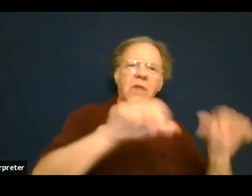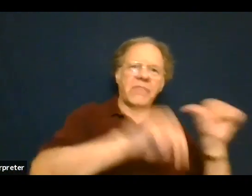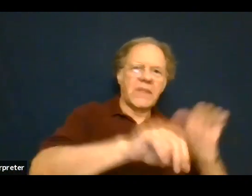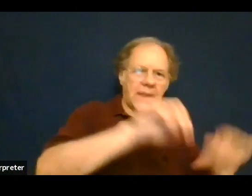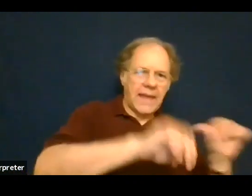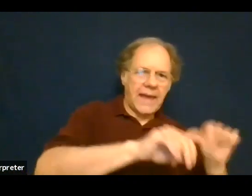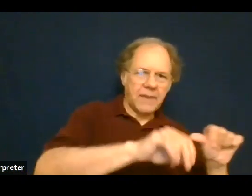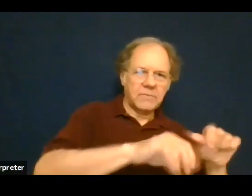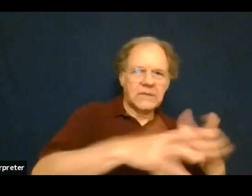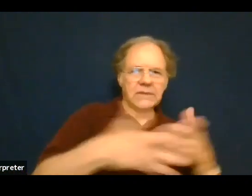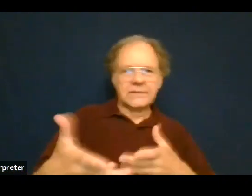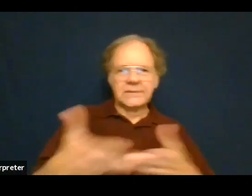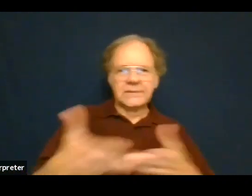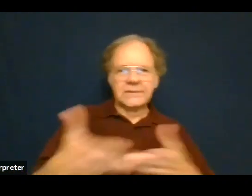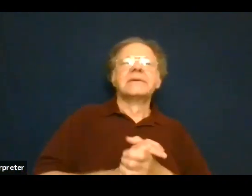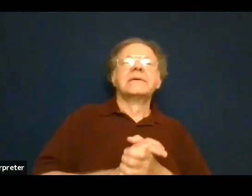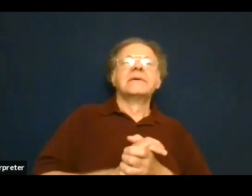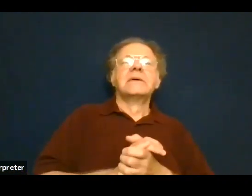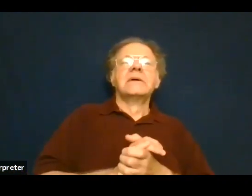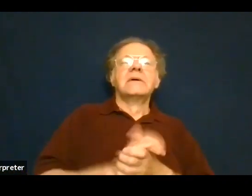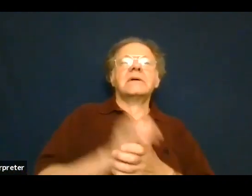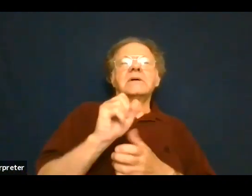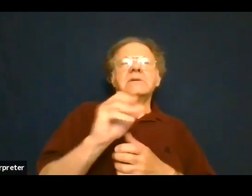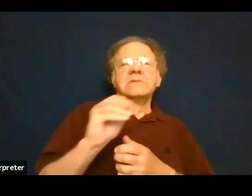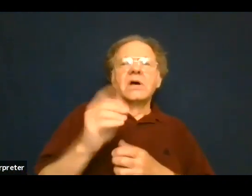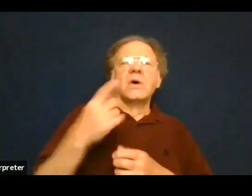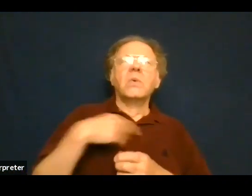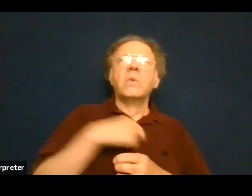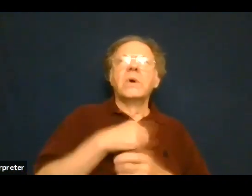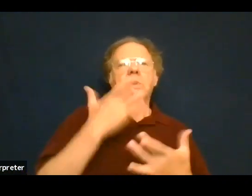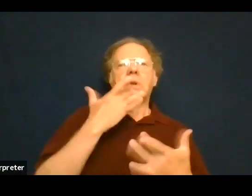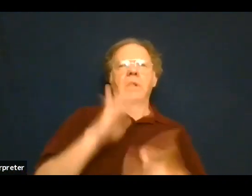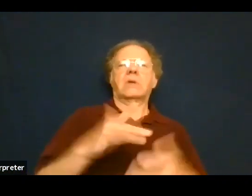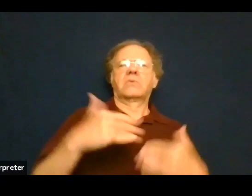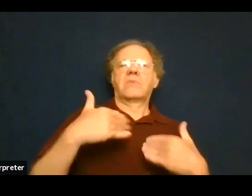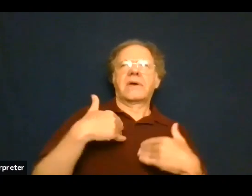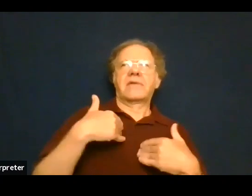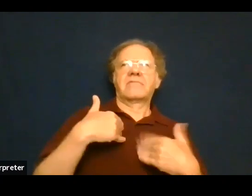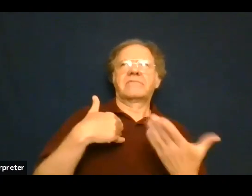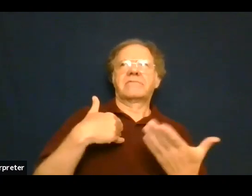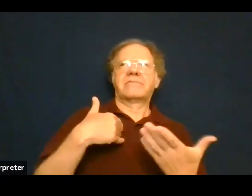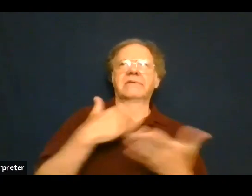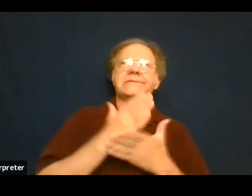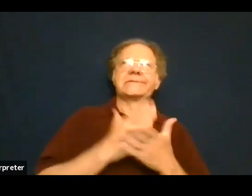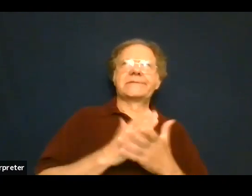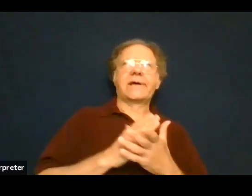And so we were lucky to have some preparedness there.